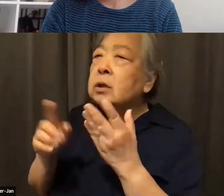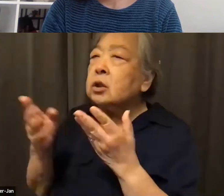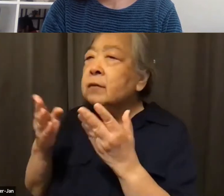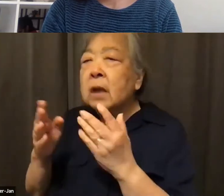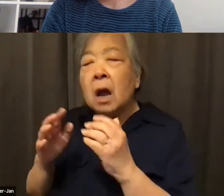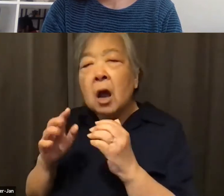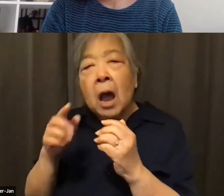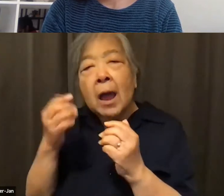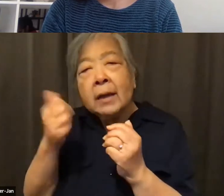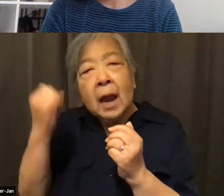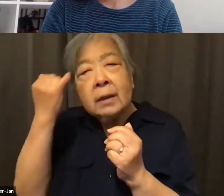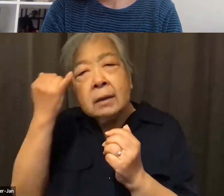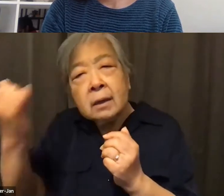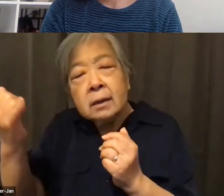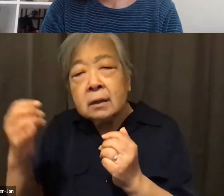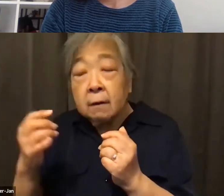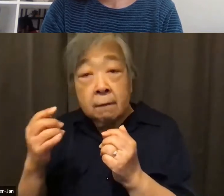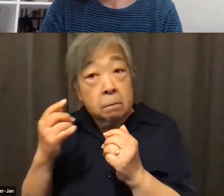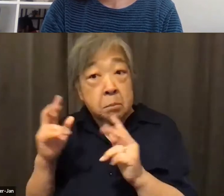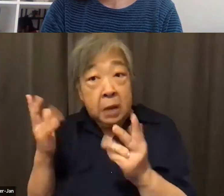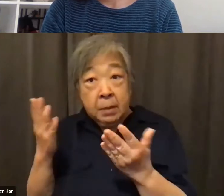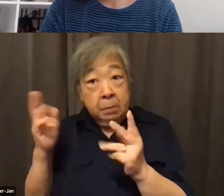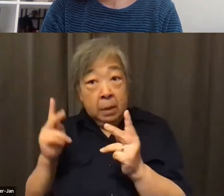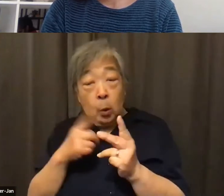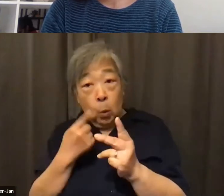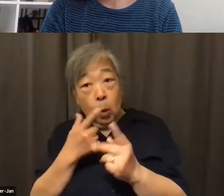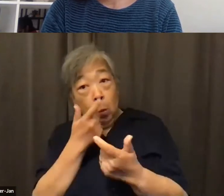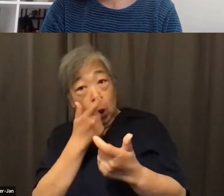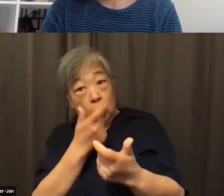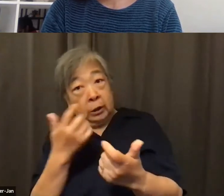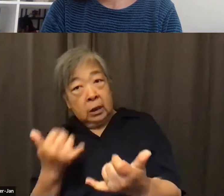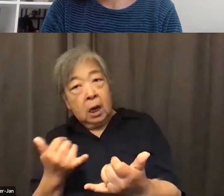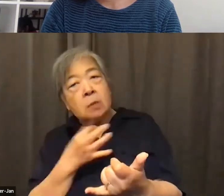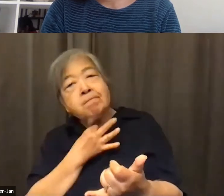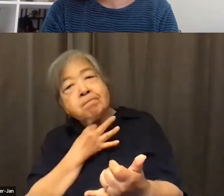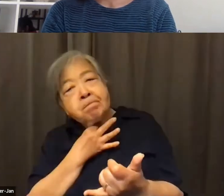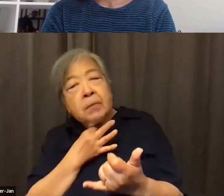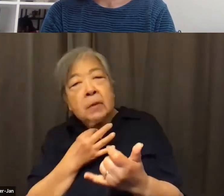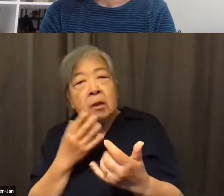and more for anyone who might be watching this and wondering maybe if they're new to